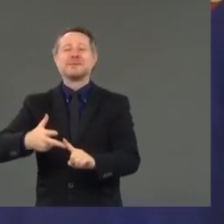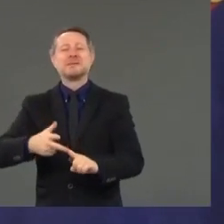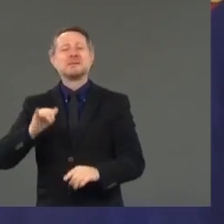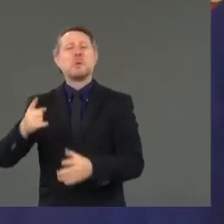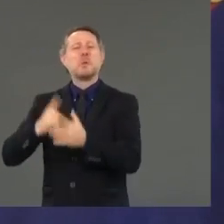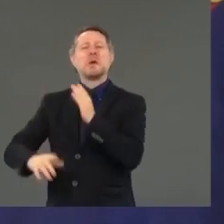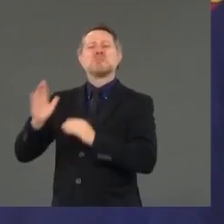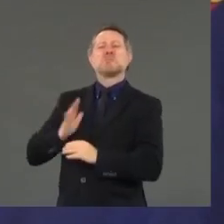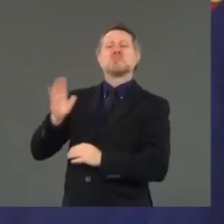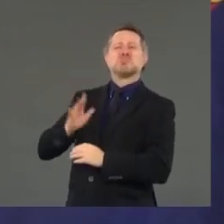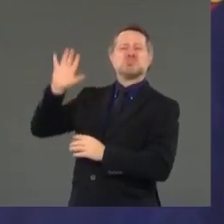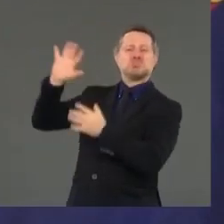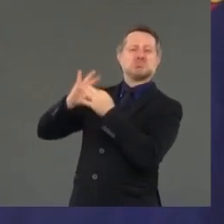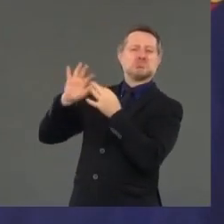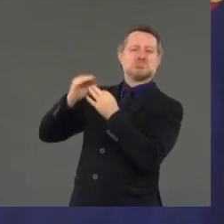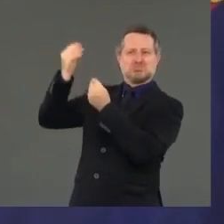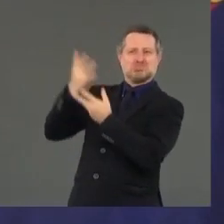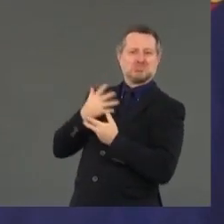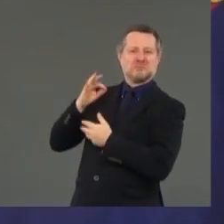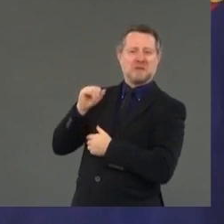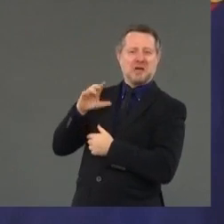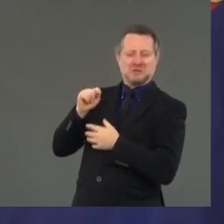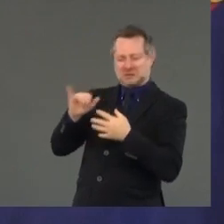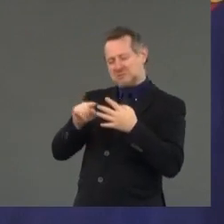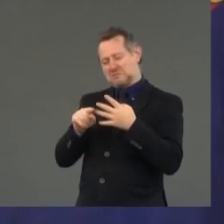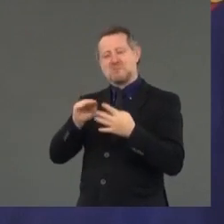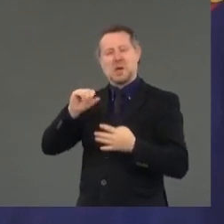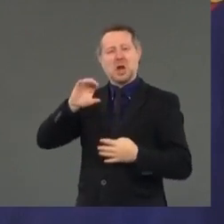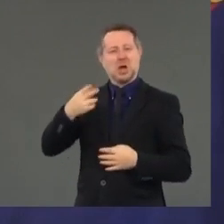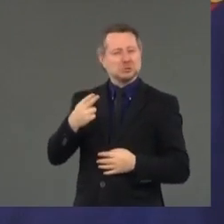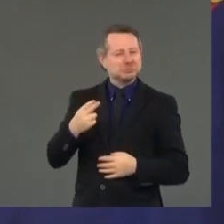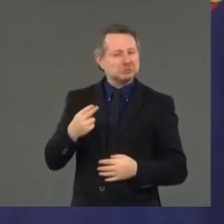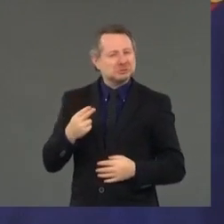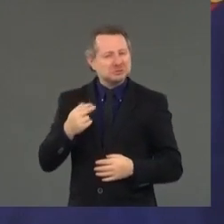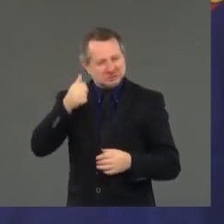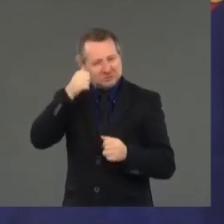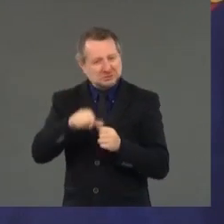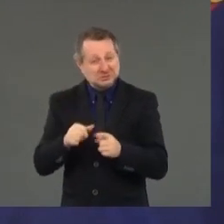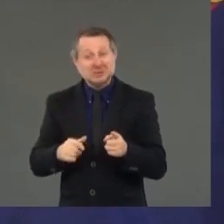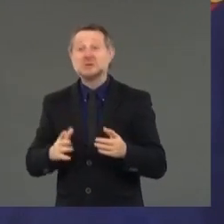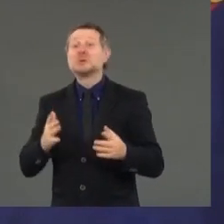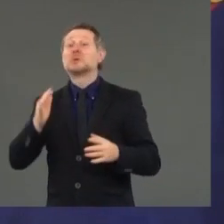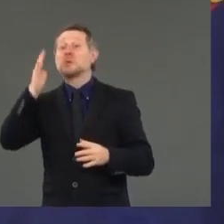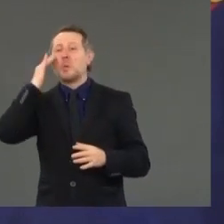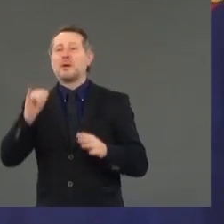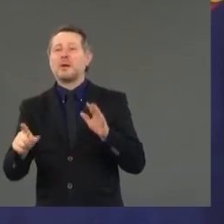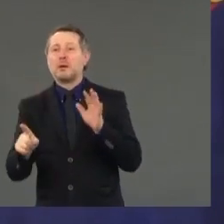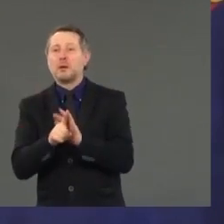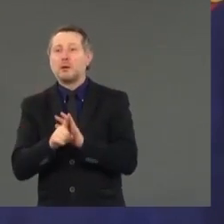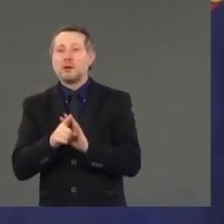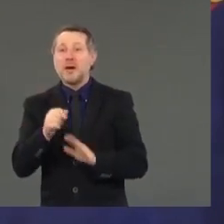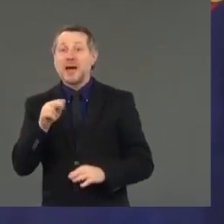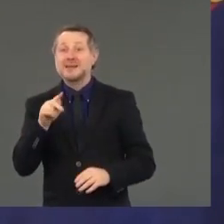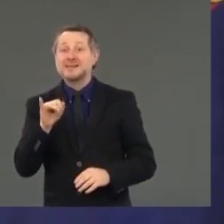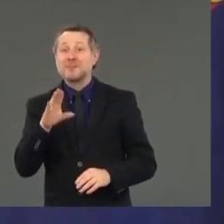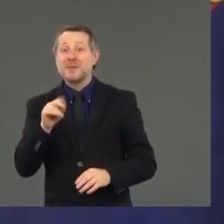WORKFORCE THAT GOES BACK SAFELY BECAUSE THEY CAN'T GET INFECTED AGAIN.